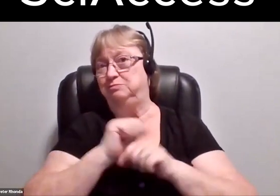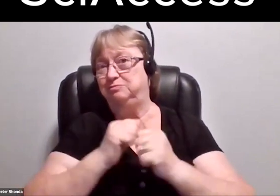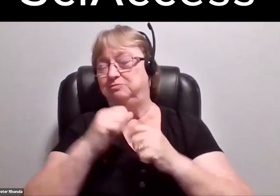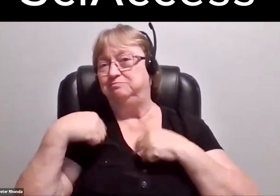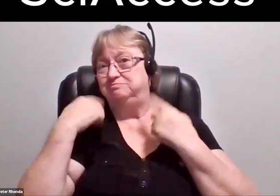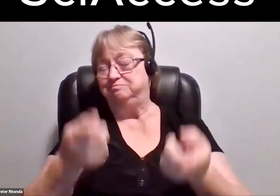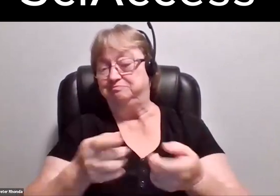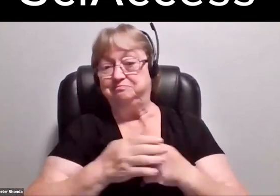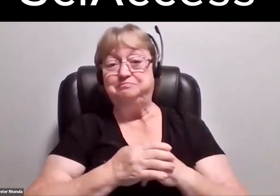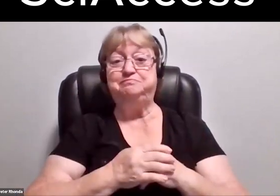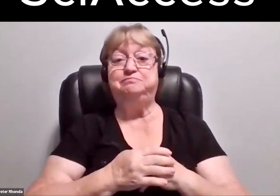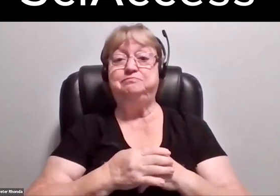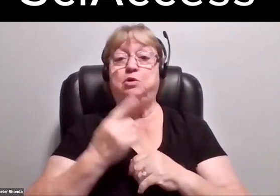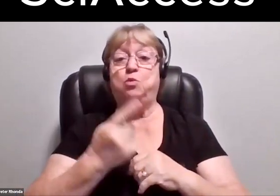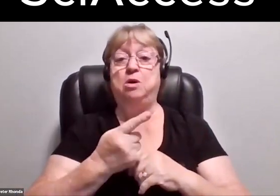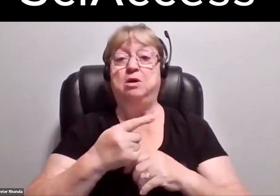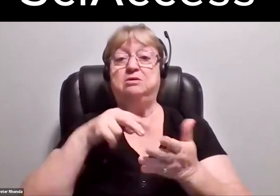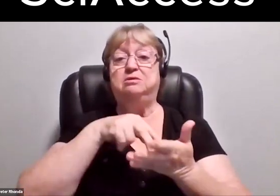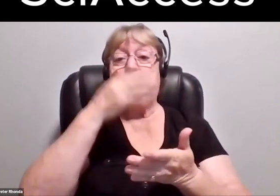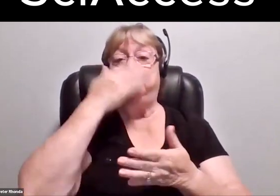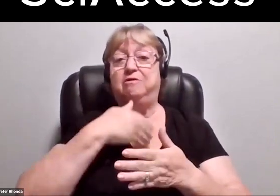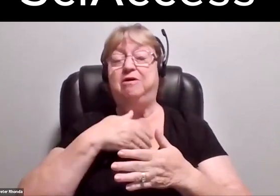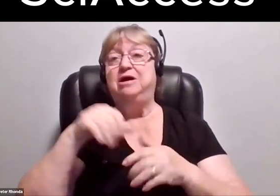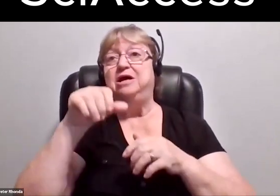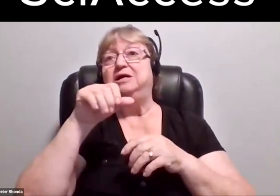One is in front of a space science and planetarium.